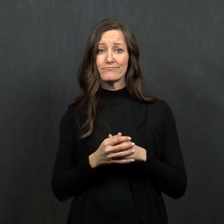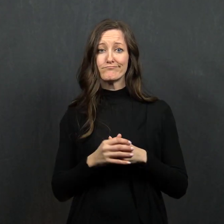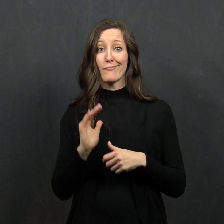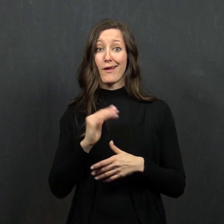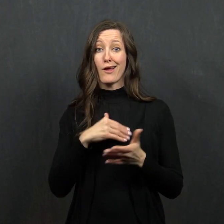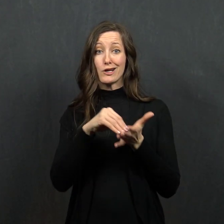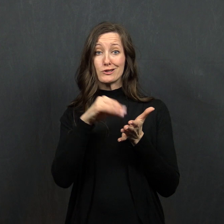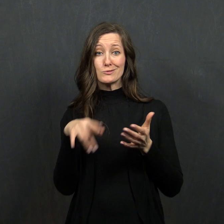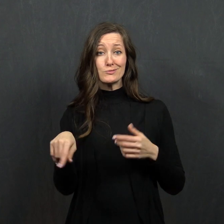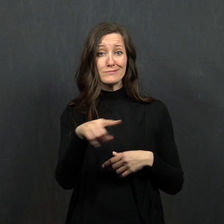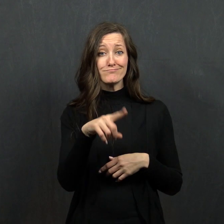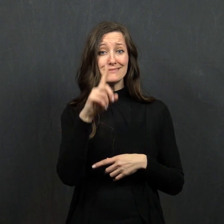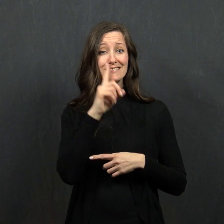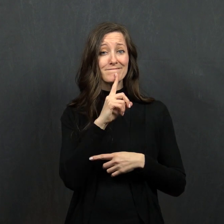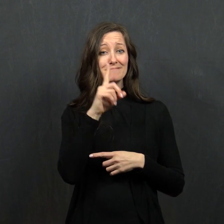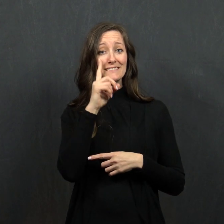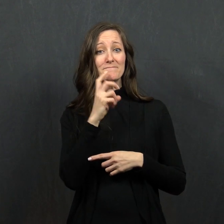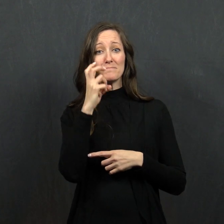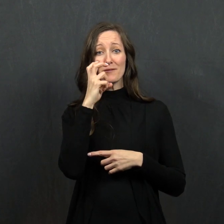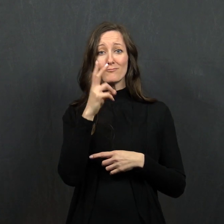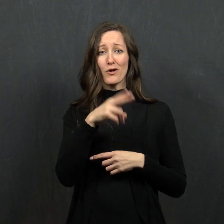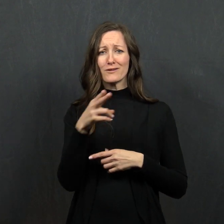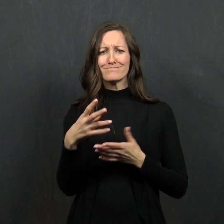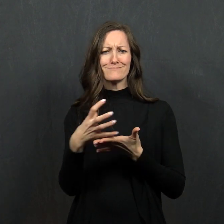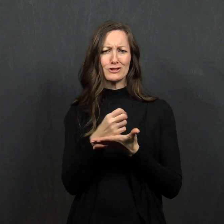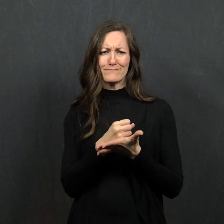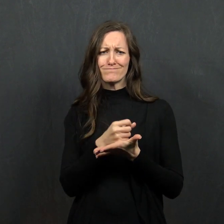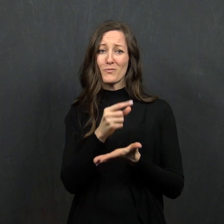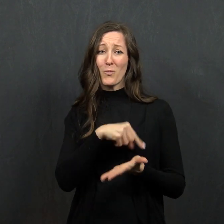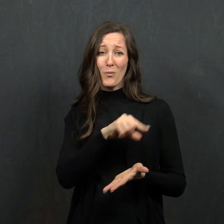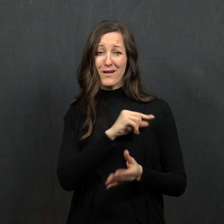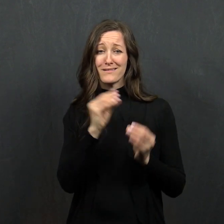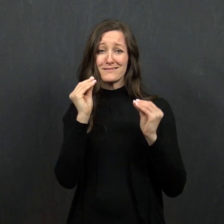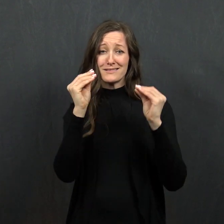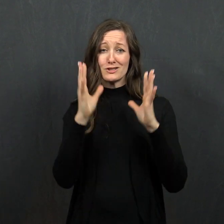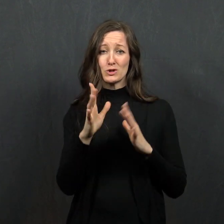Our students who are deaf, deafblind, and hard of hearing deserve quality teachers